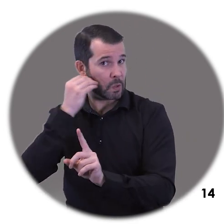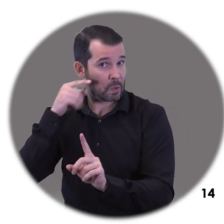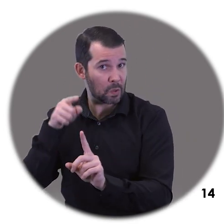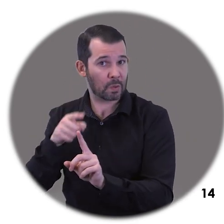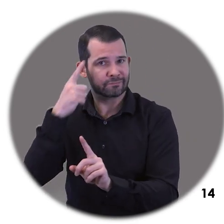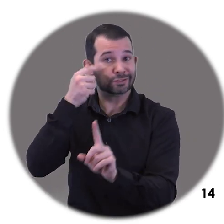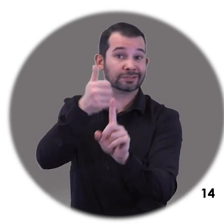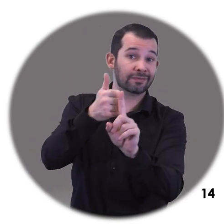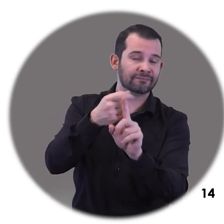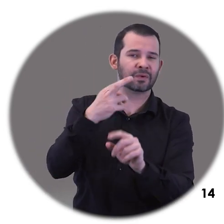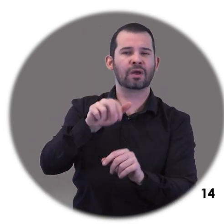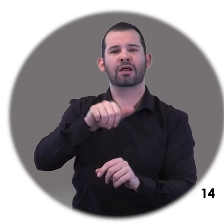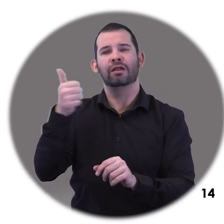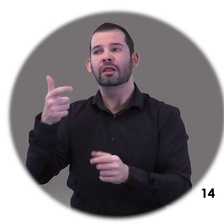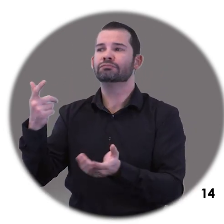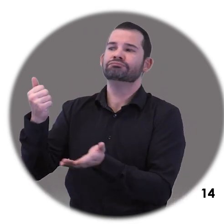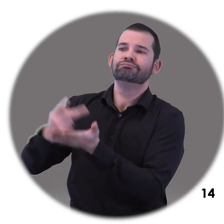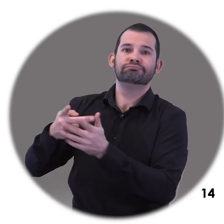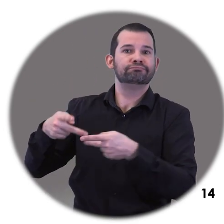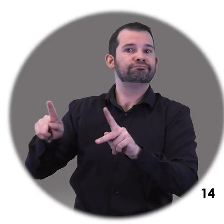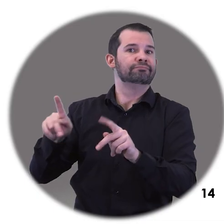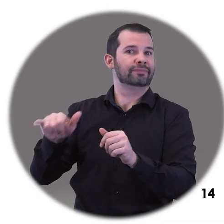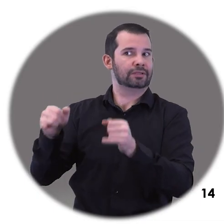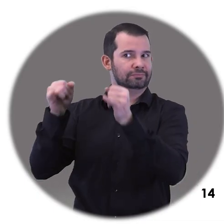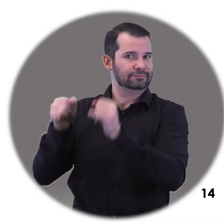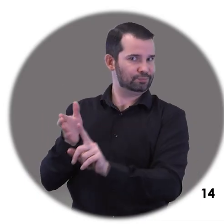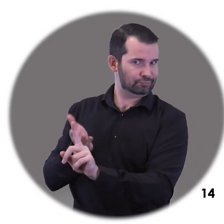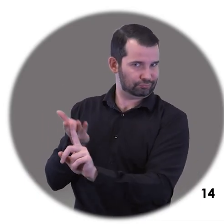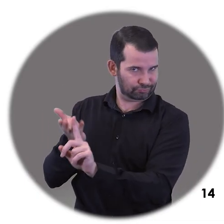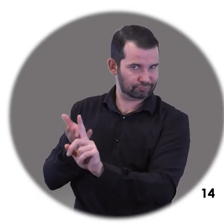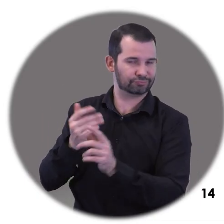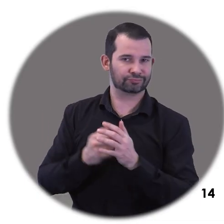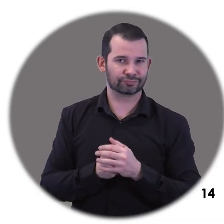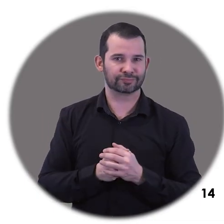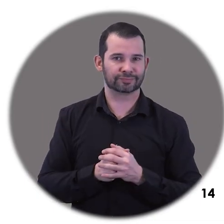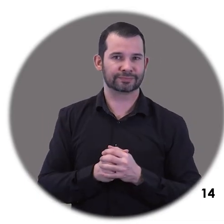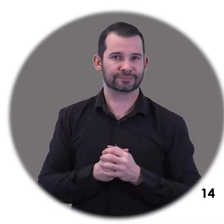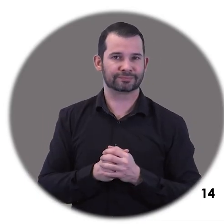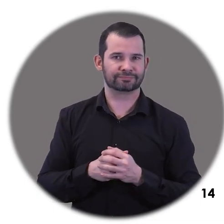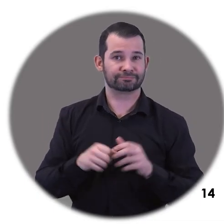of the home for yourself or for another eligible individual.